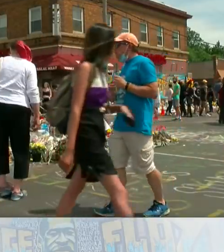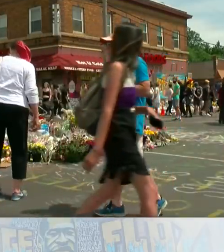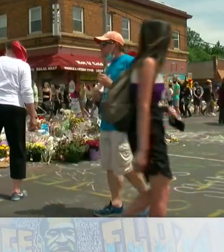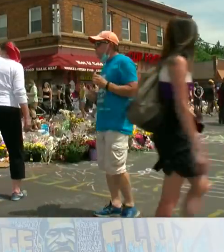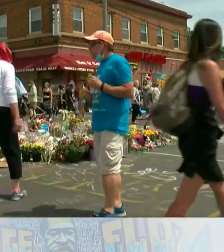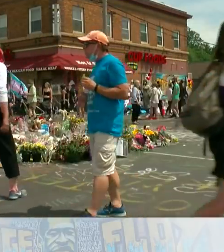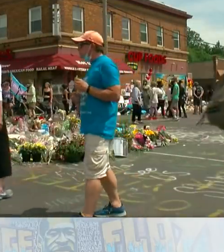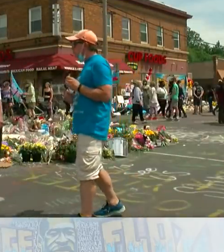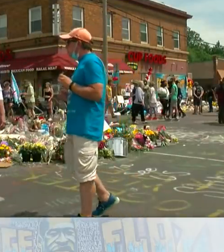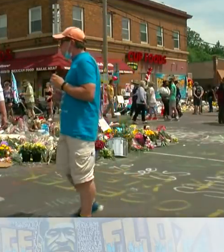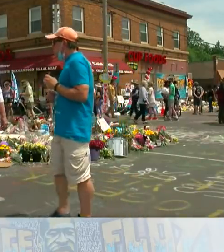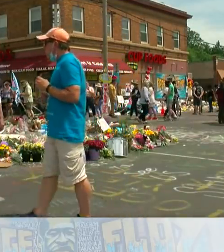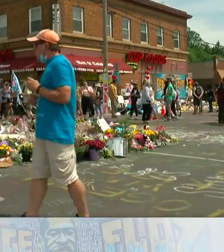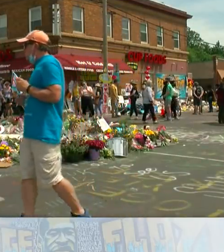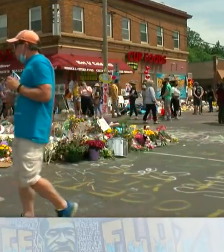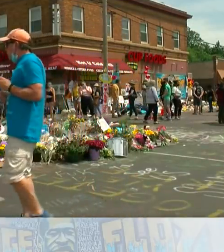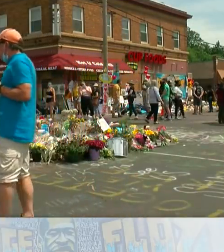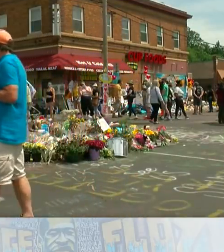I'VE BEEN BROKEN